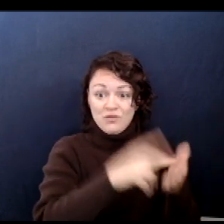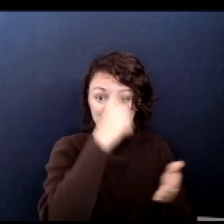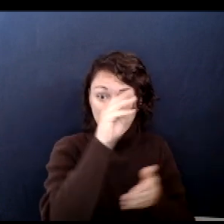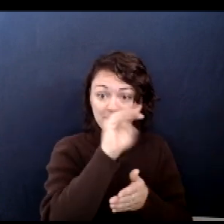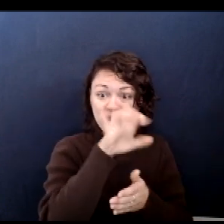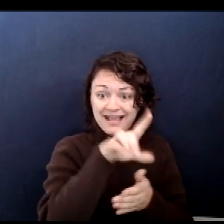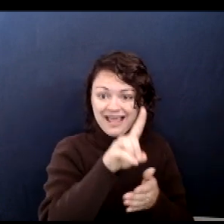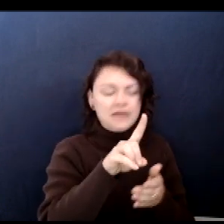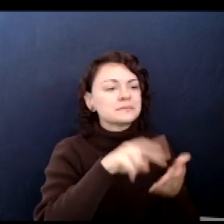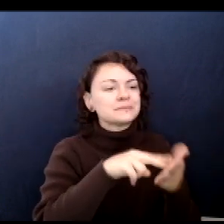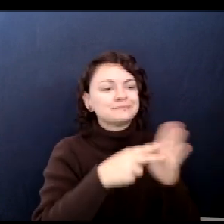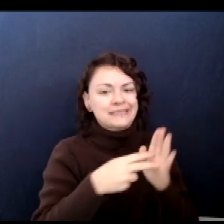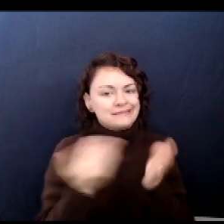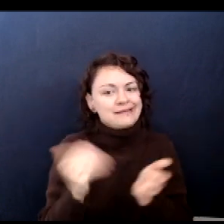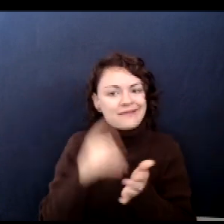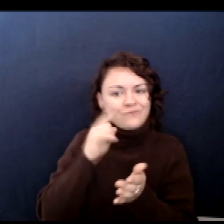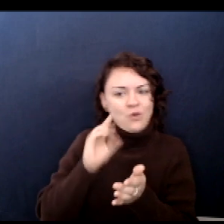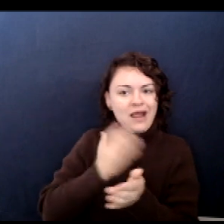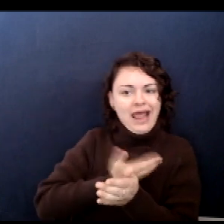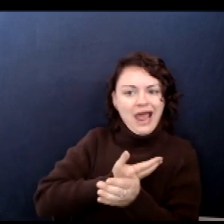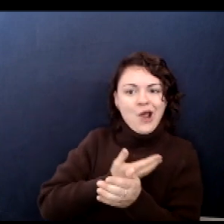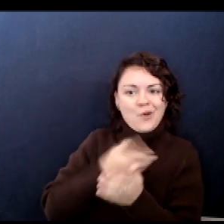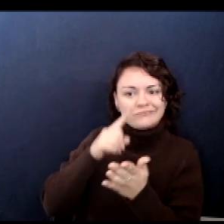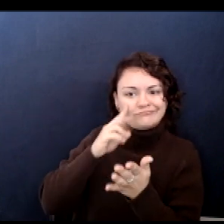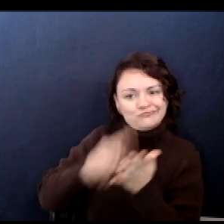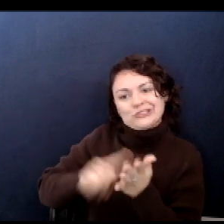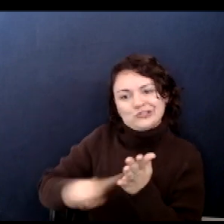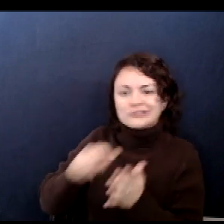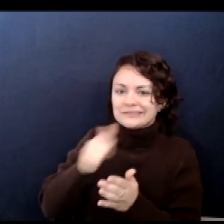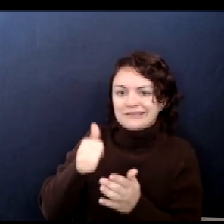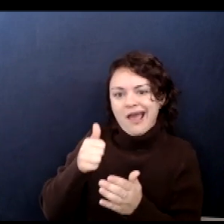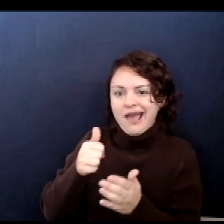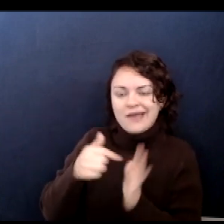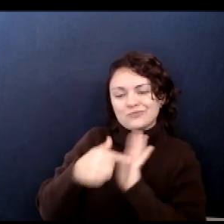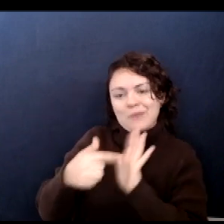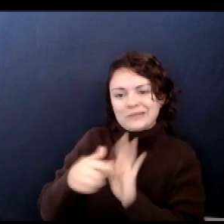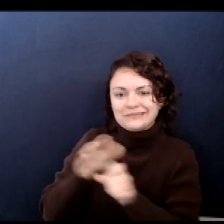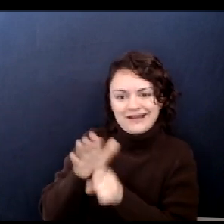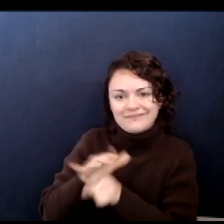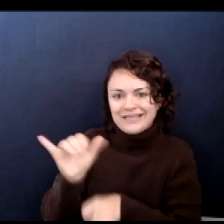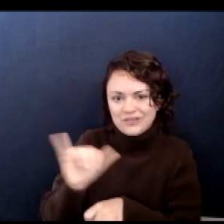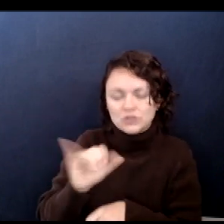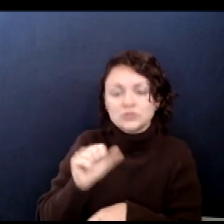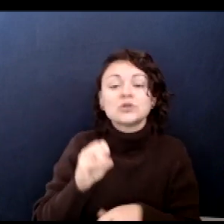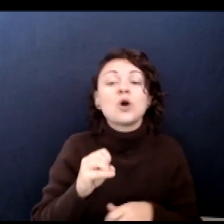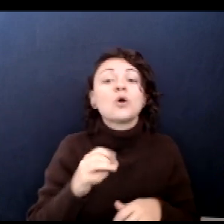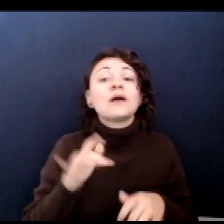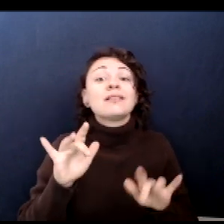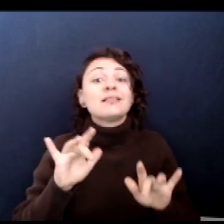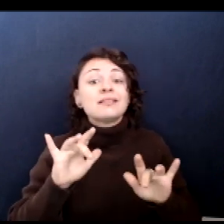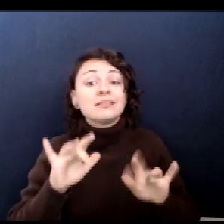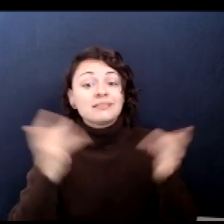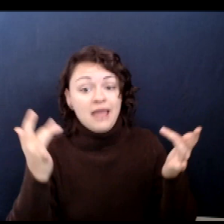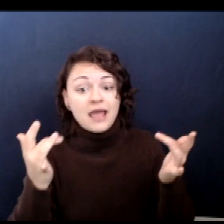So all of these light blue lines are HCBS enrollment, and the darker blue lines enrollment in Medicaid.